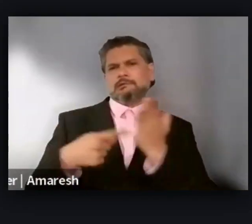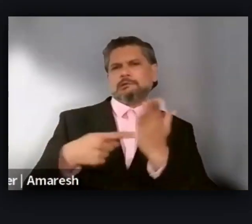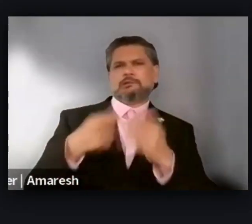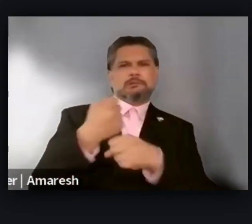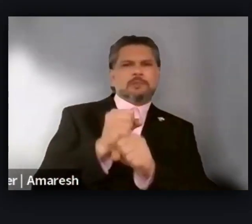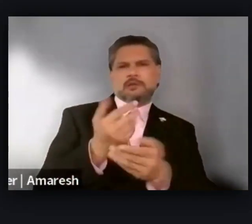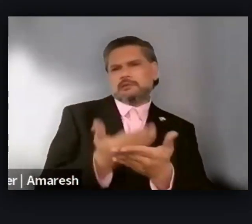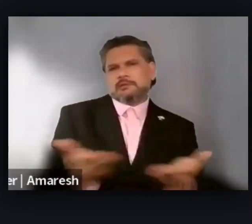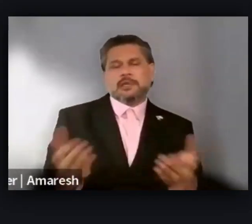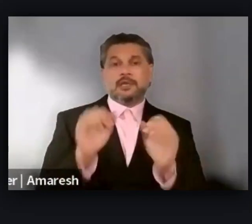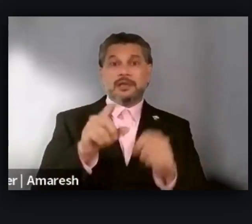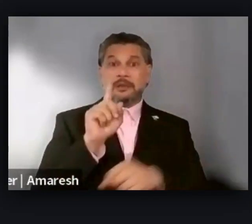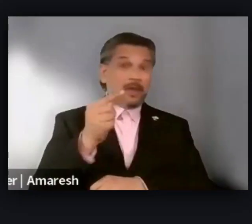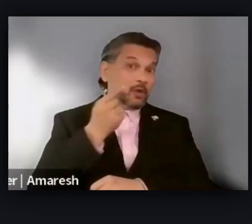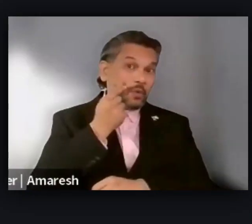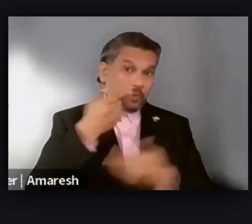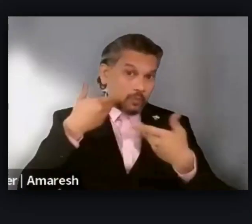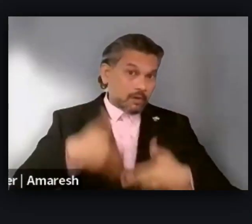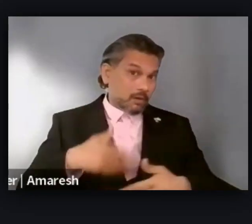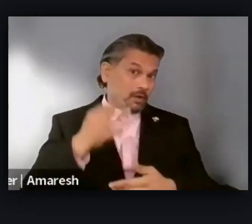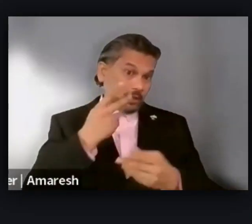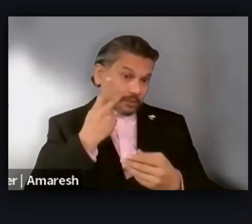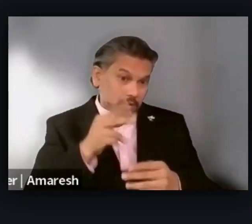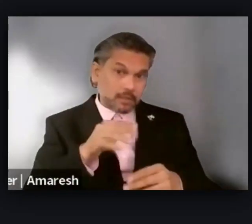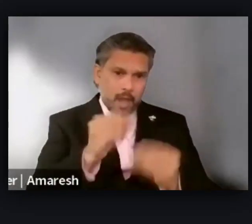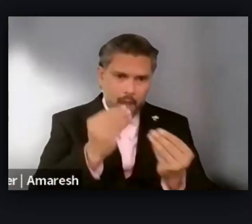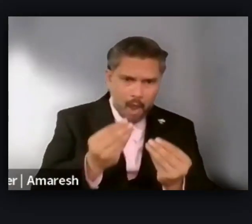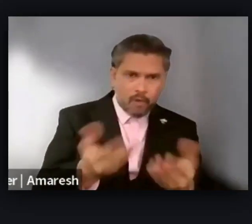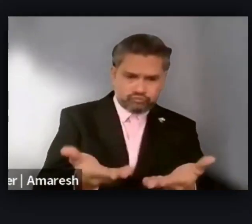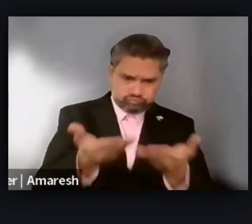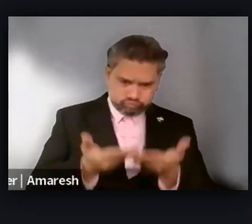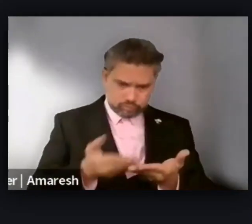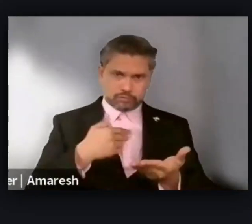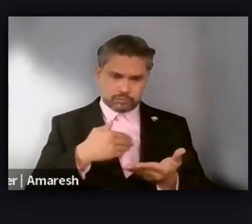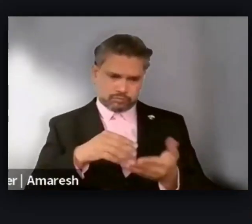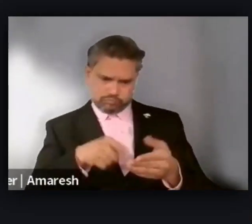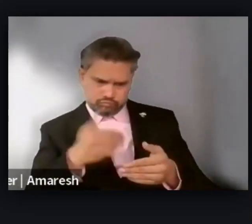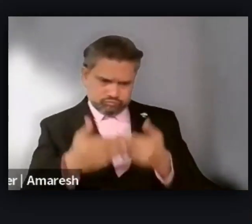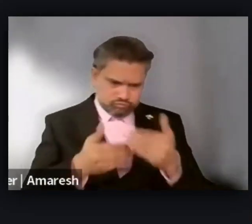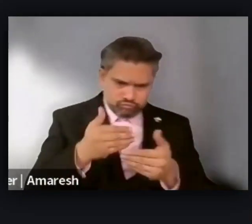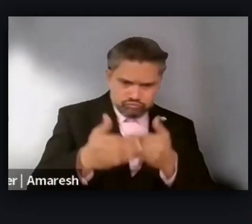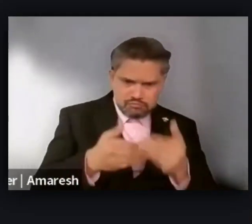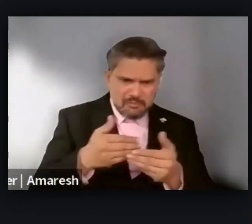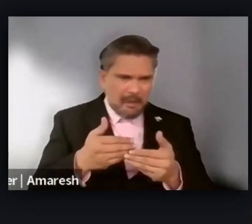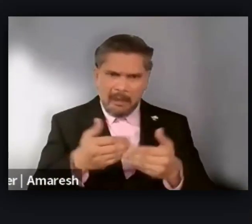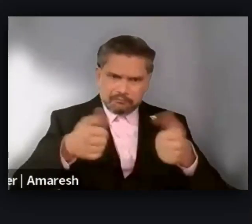experiences that are accessible and are shared with them, and the AI models are trained on those